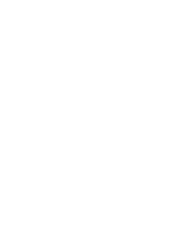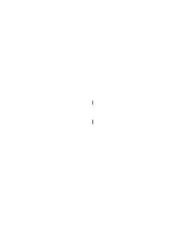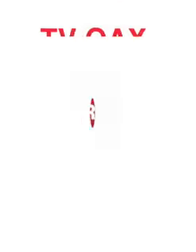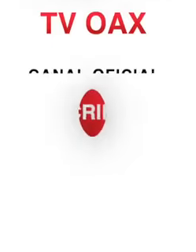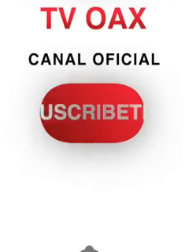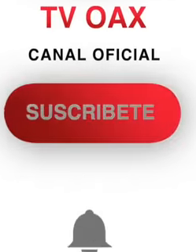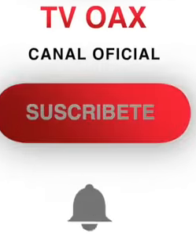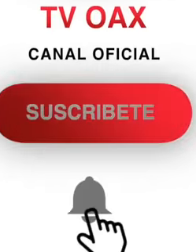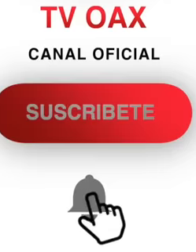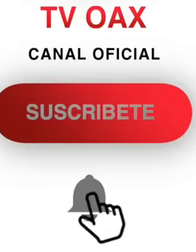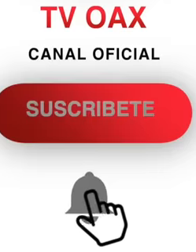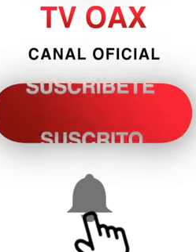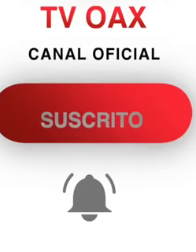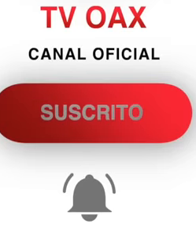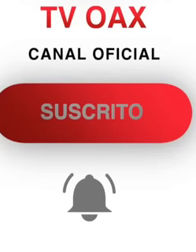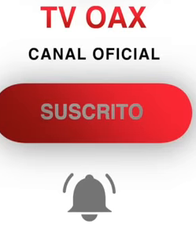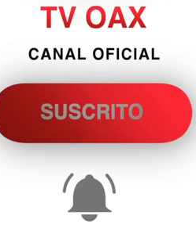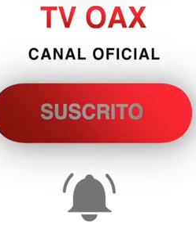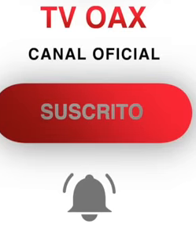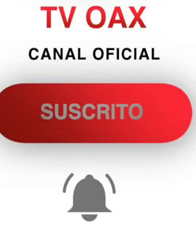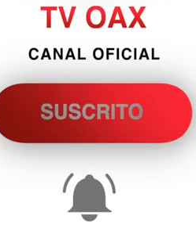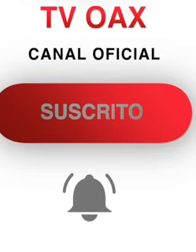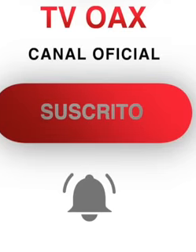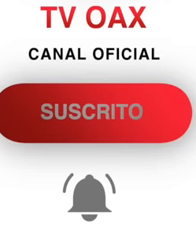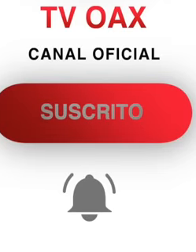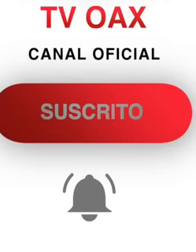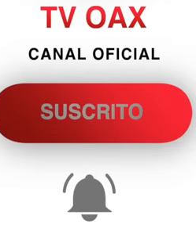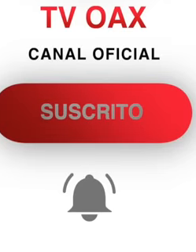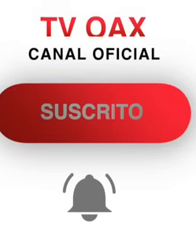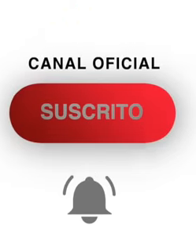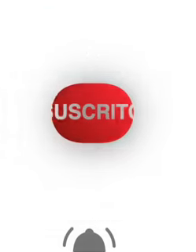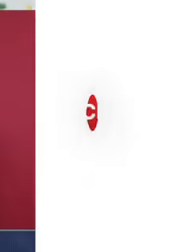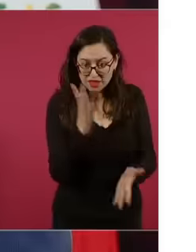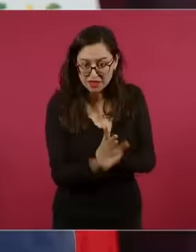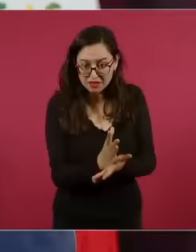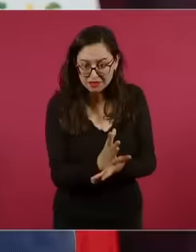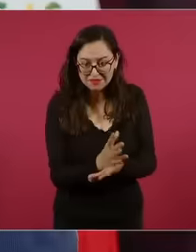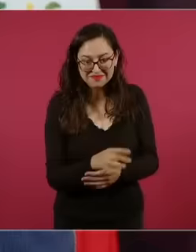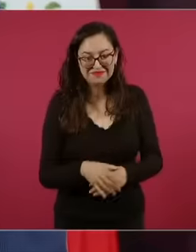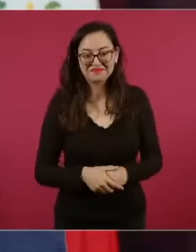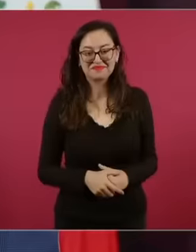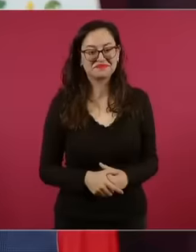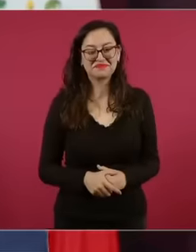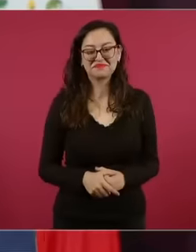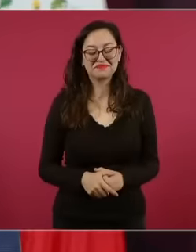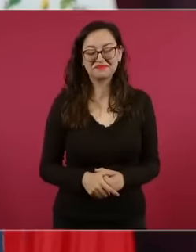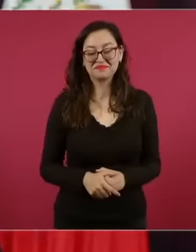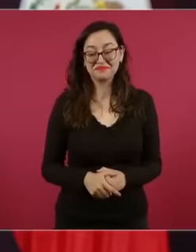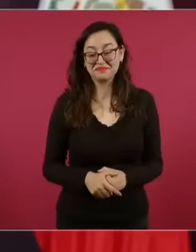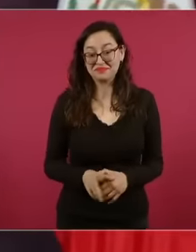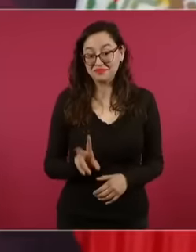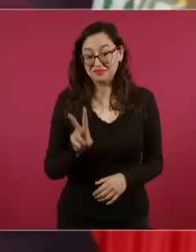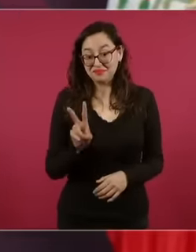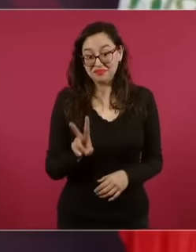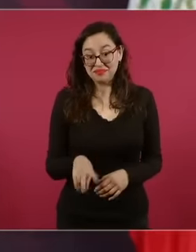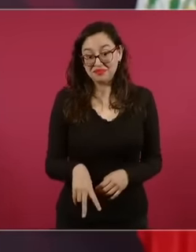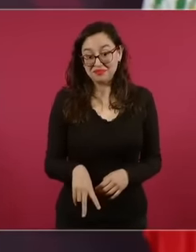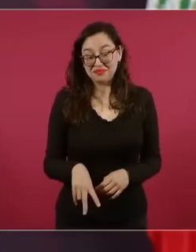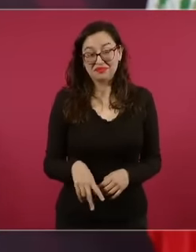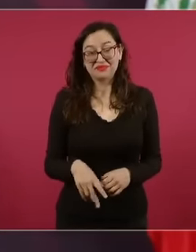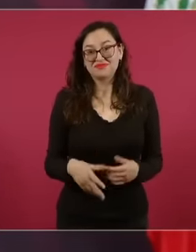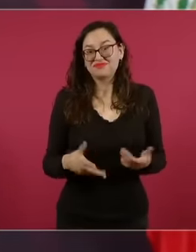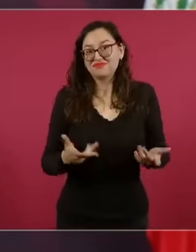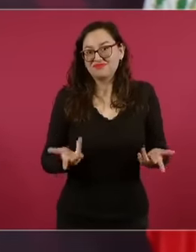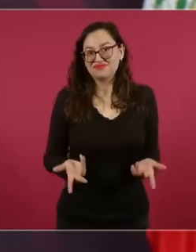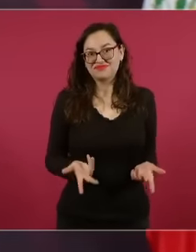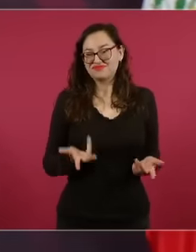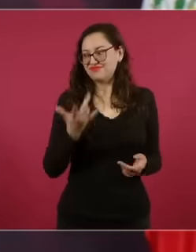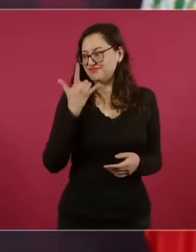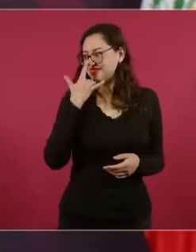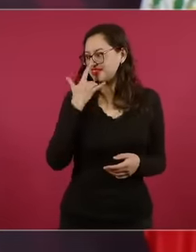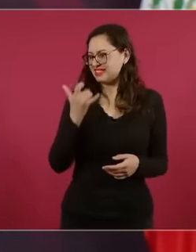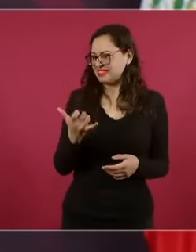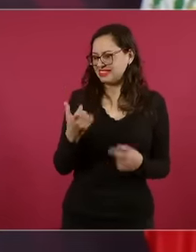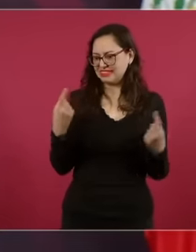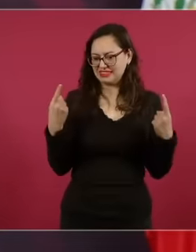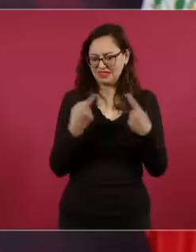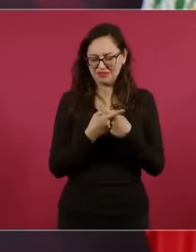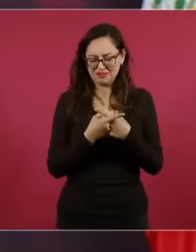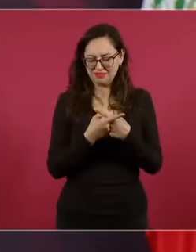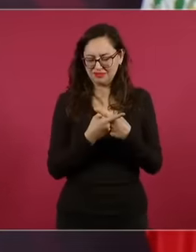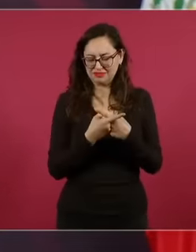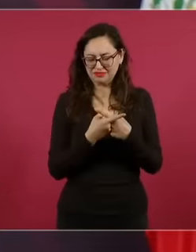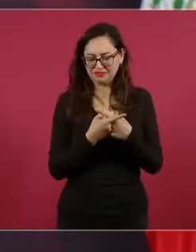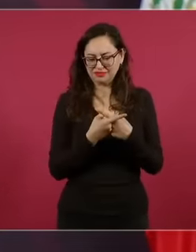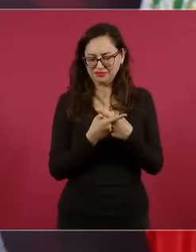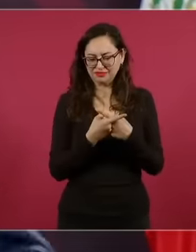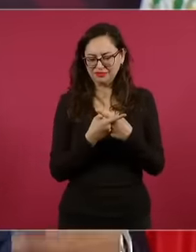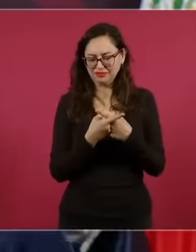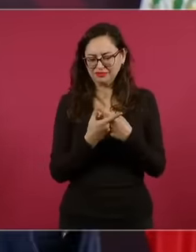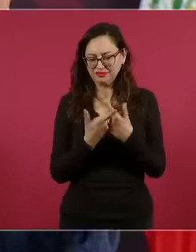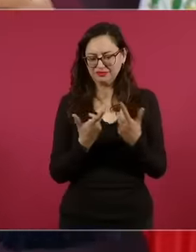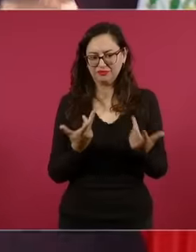reporting that Although it may seem like a contradiction, a paradox It was not